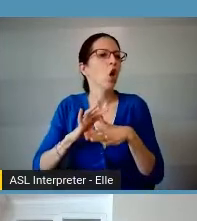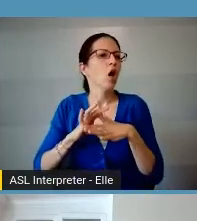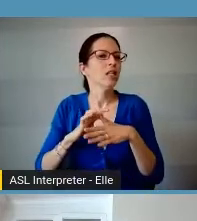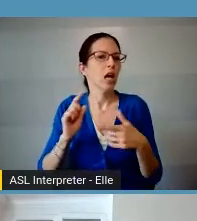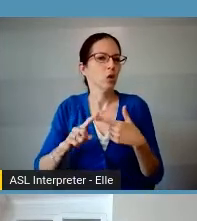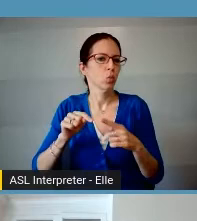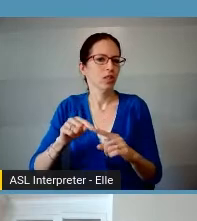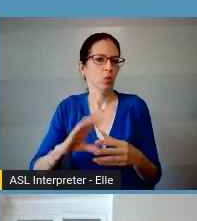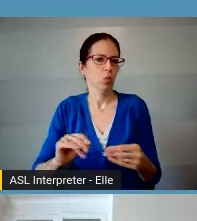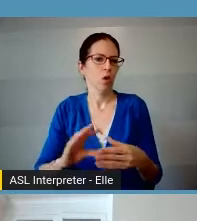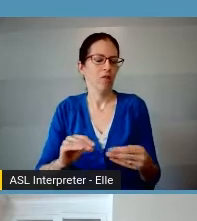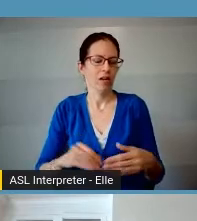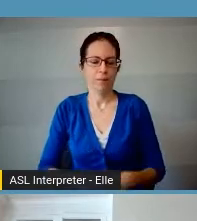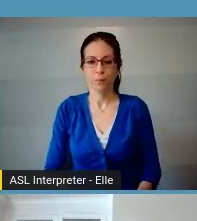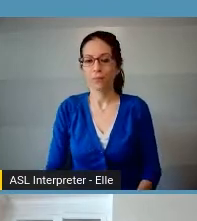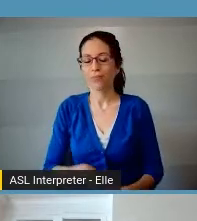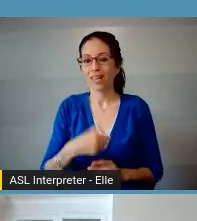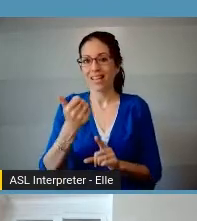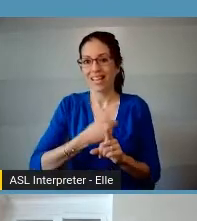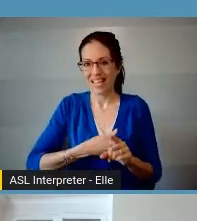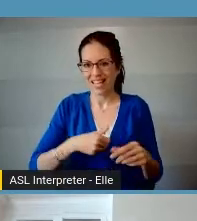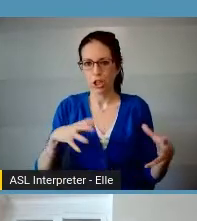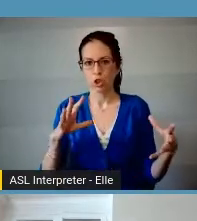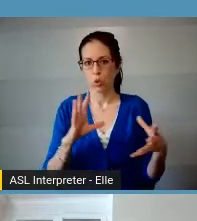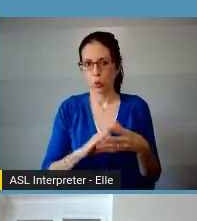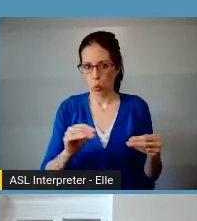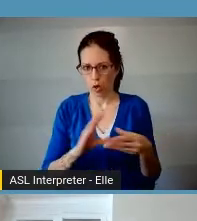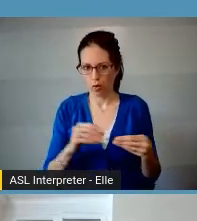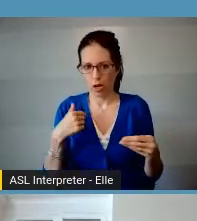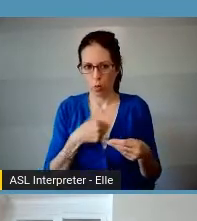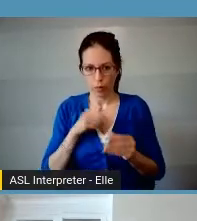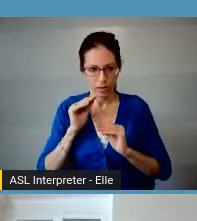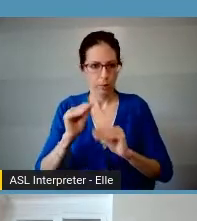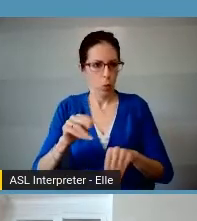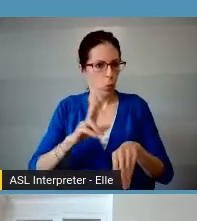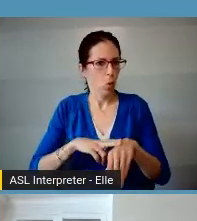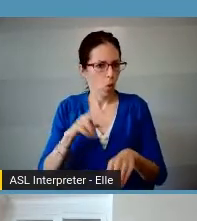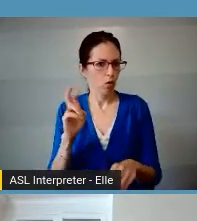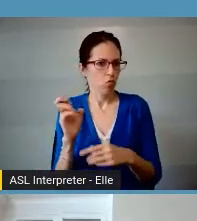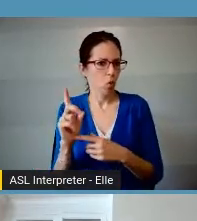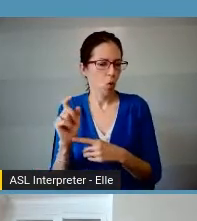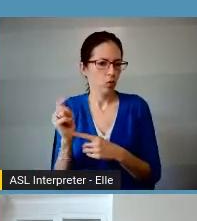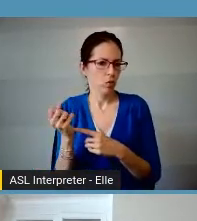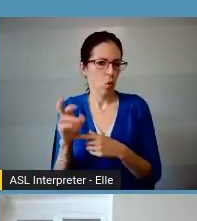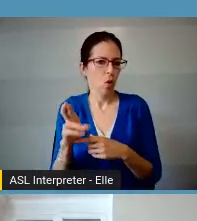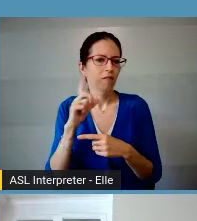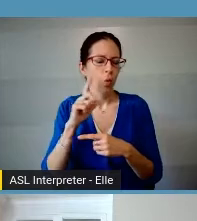Every one of these stories that we put on Road tour on this organizing the New Bedford